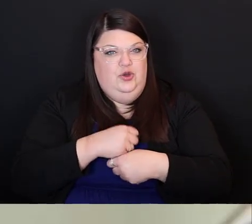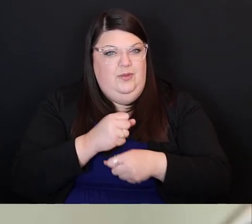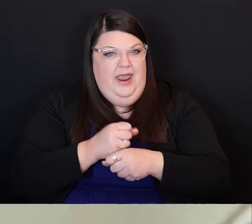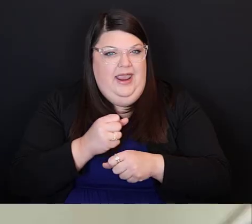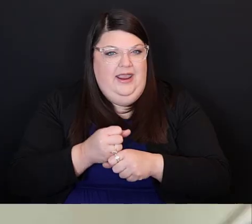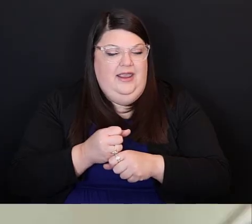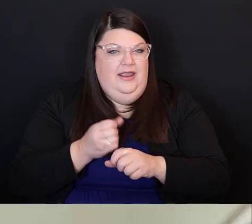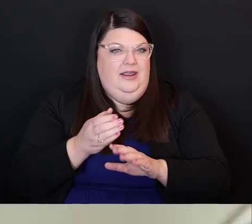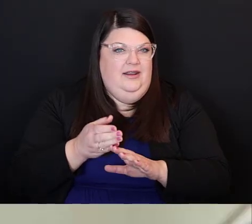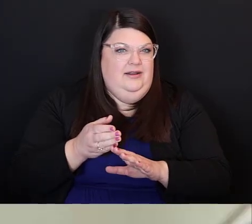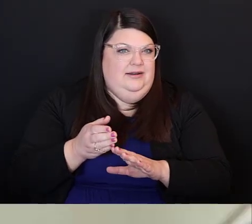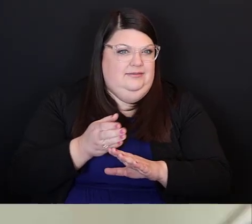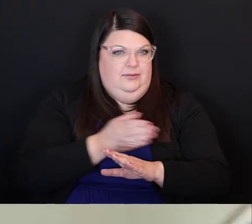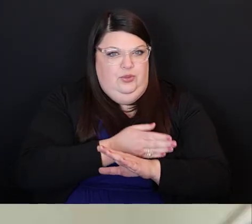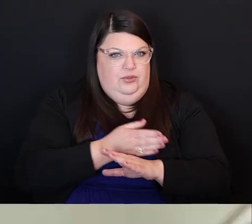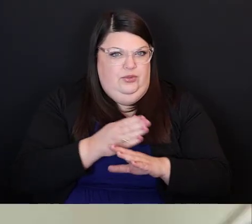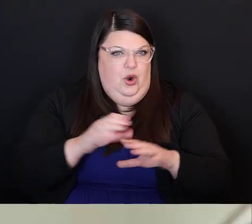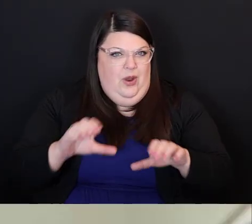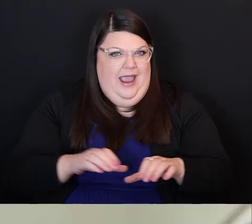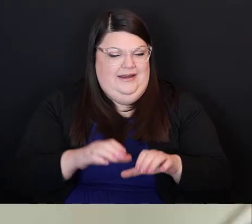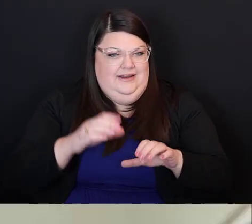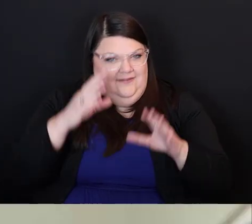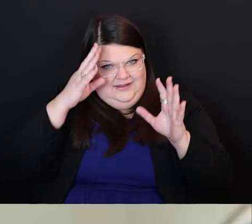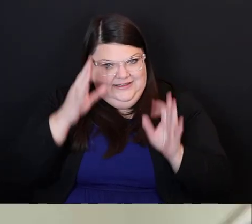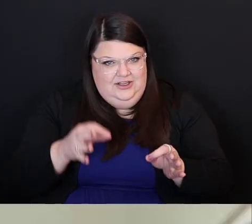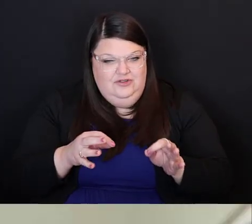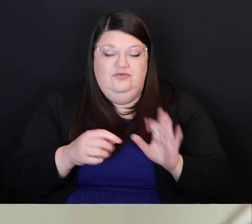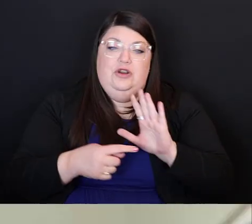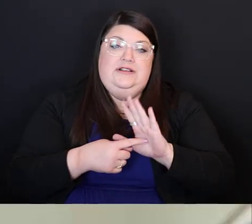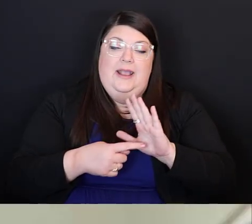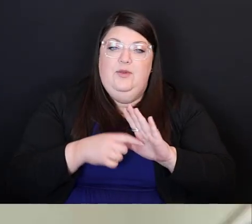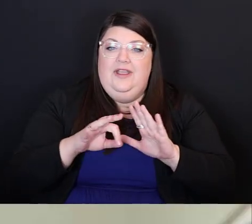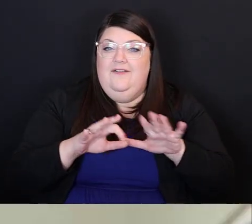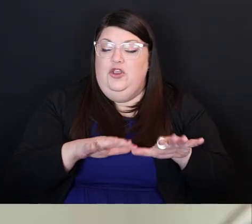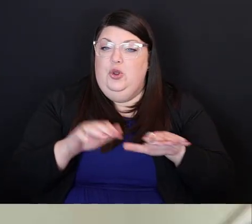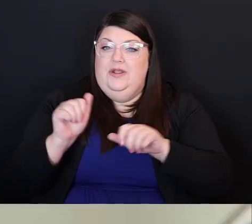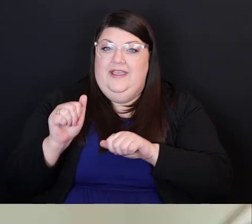So let's say you leave the house and you sometimes forget to lock the door.